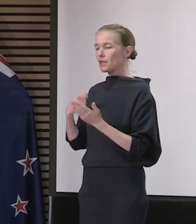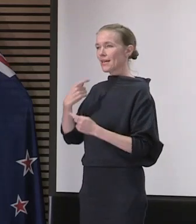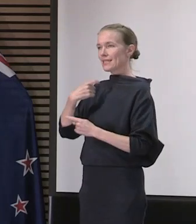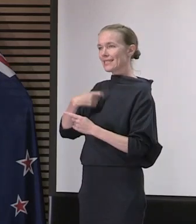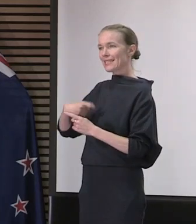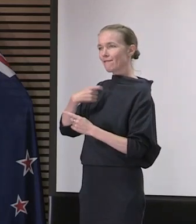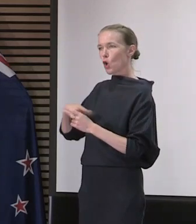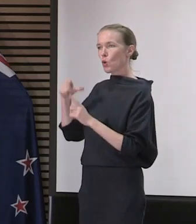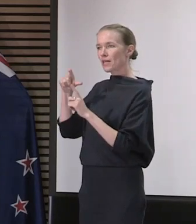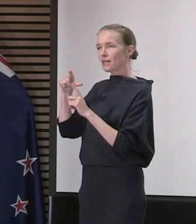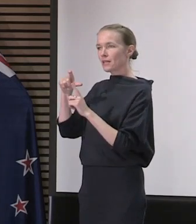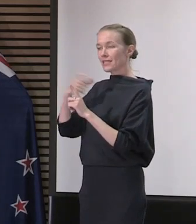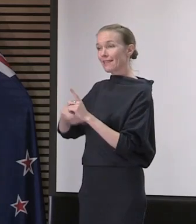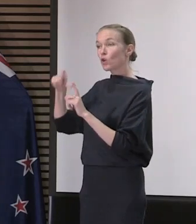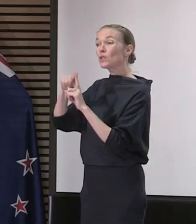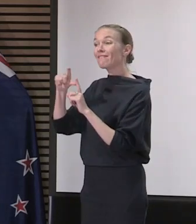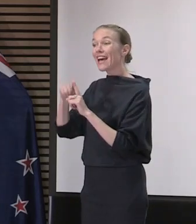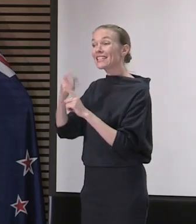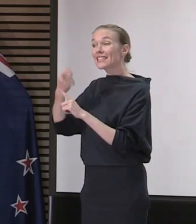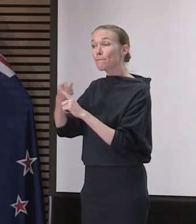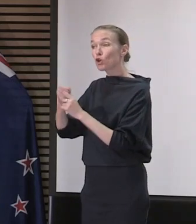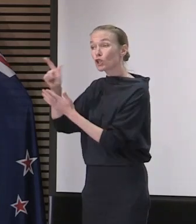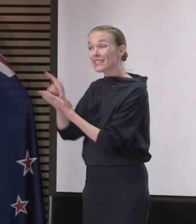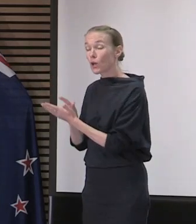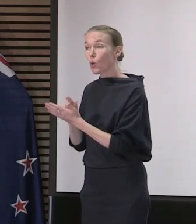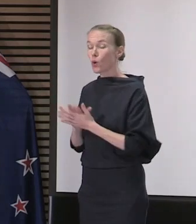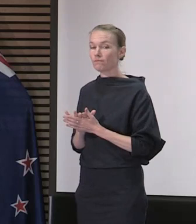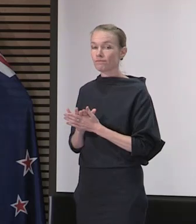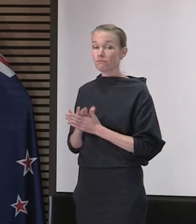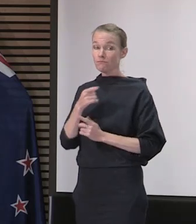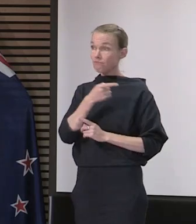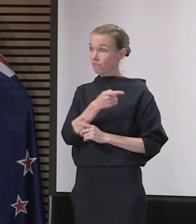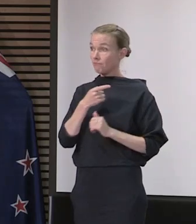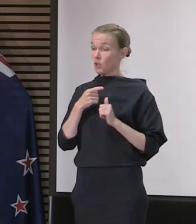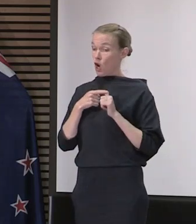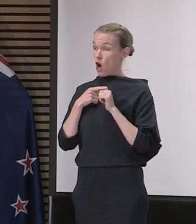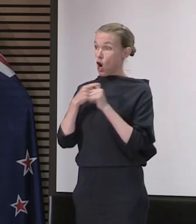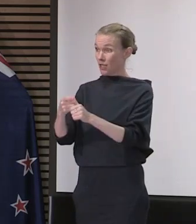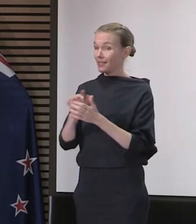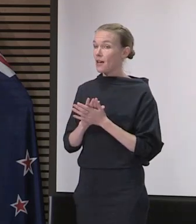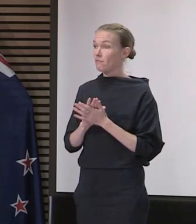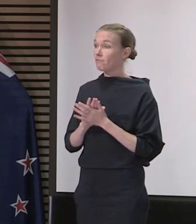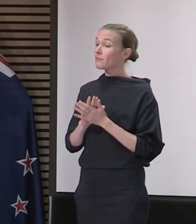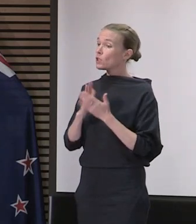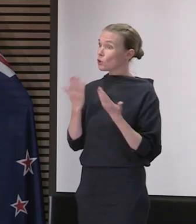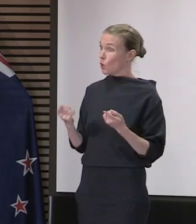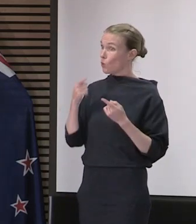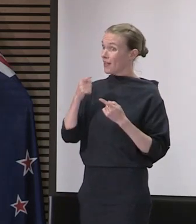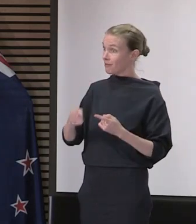emergency declared, and that is still actually in place,